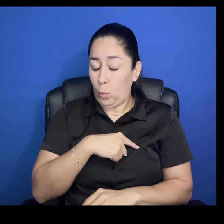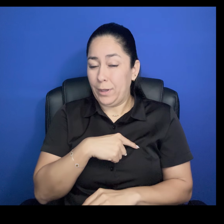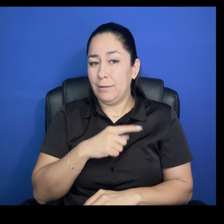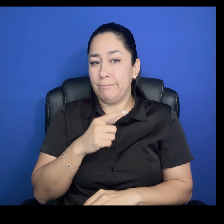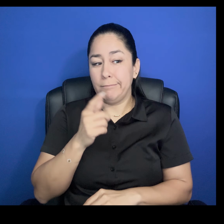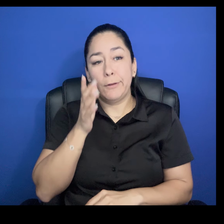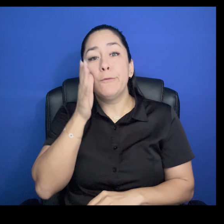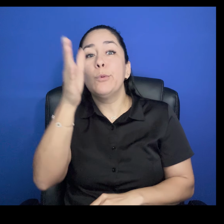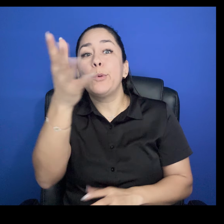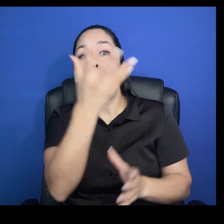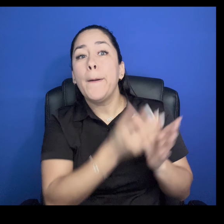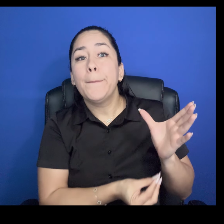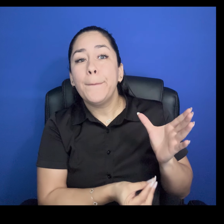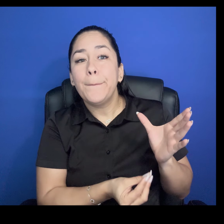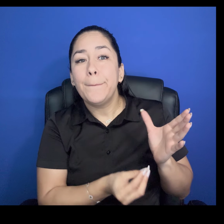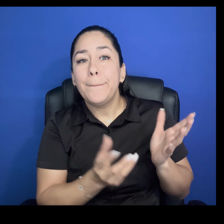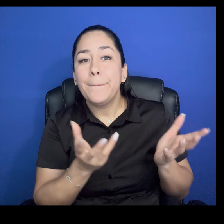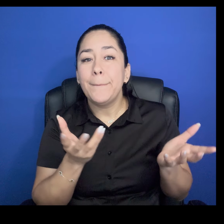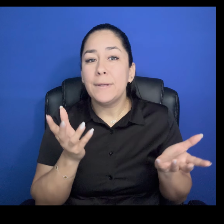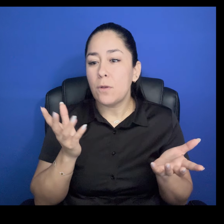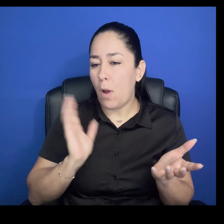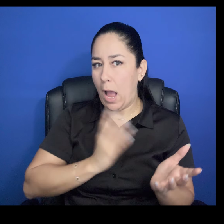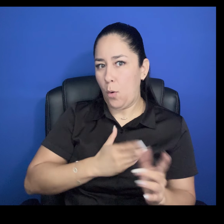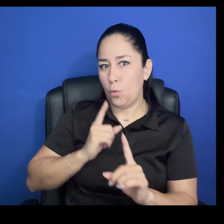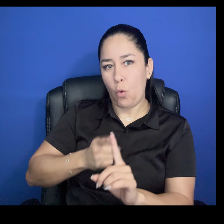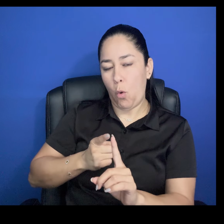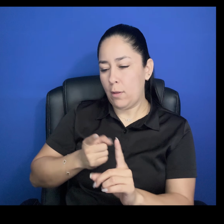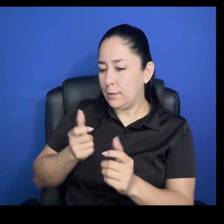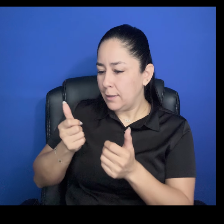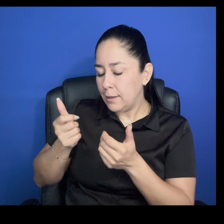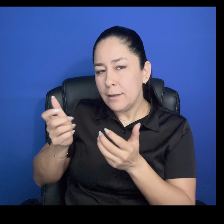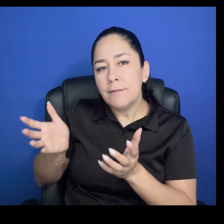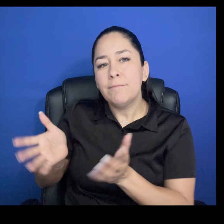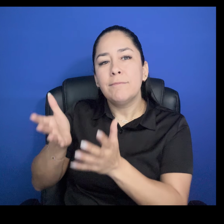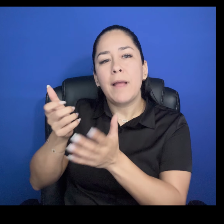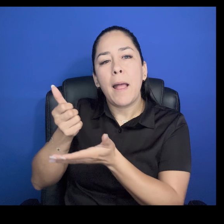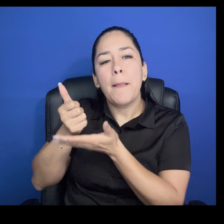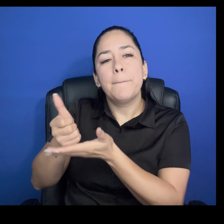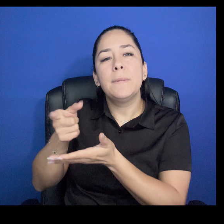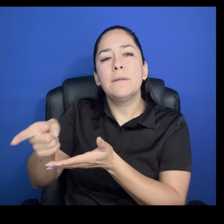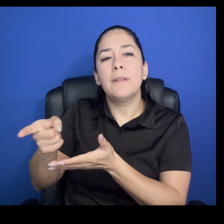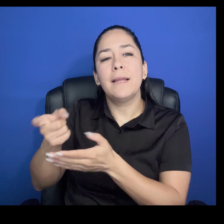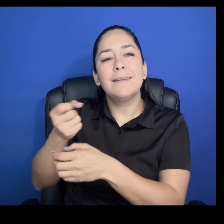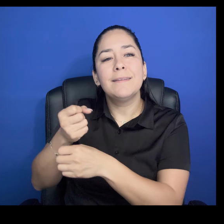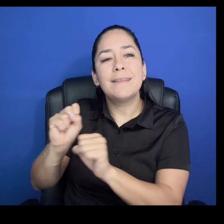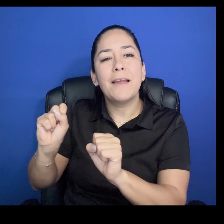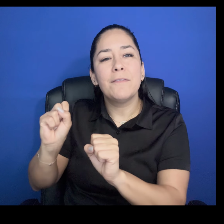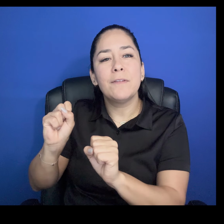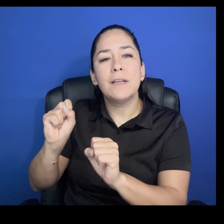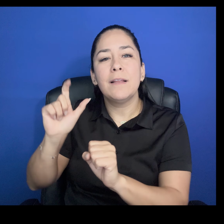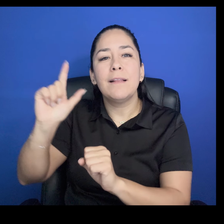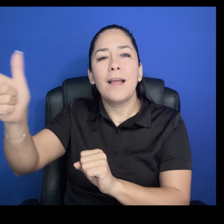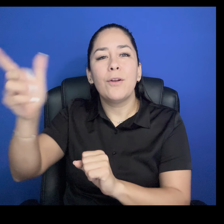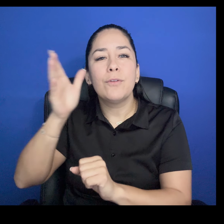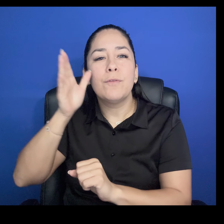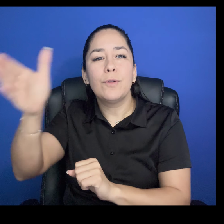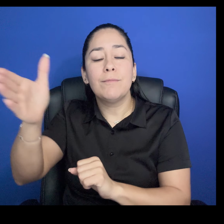And so that's that's the goal that they're going to be safe when we're gone. And I think sometimes we don't want to think about that part,